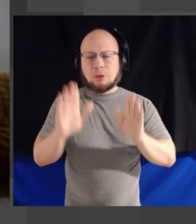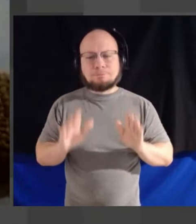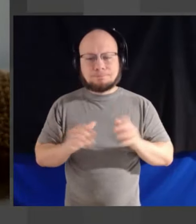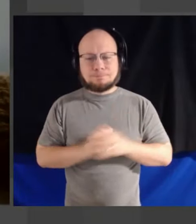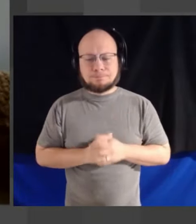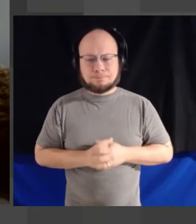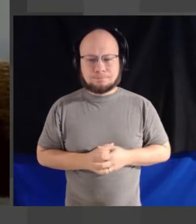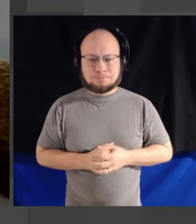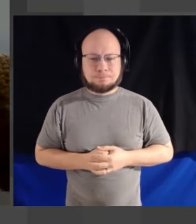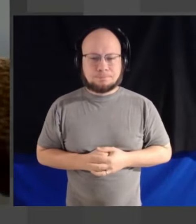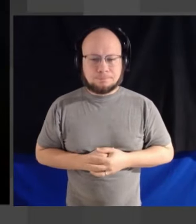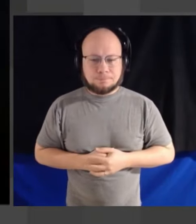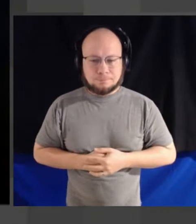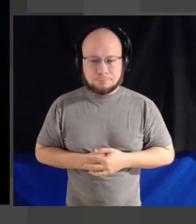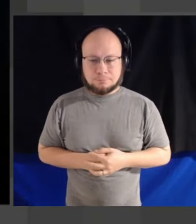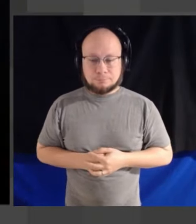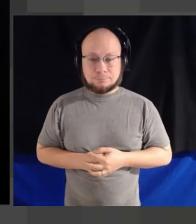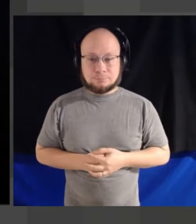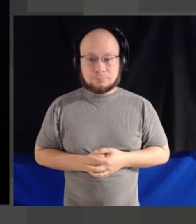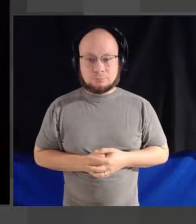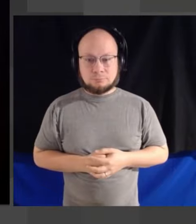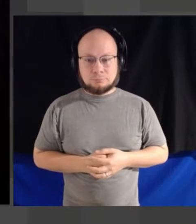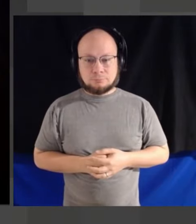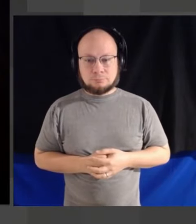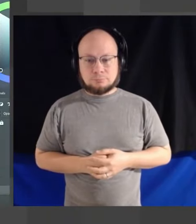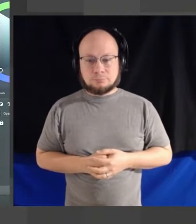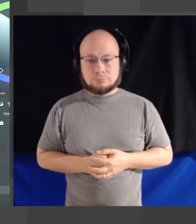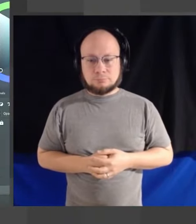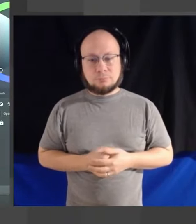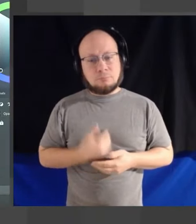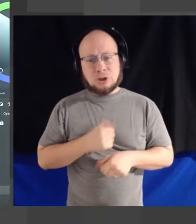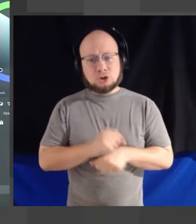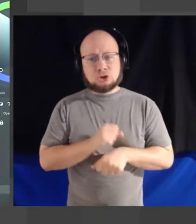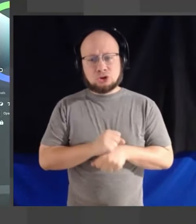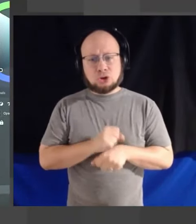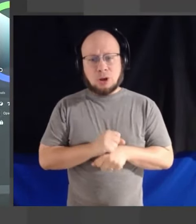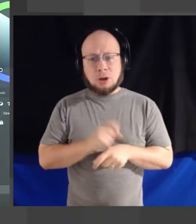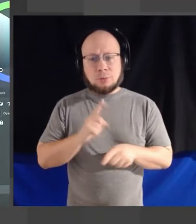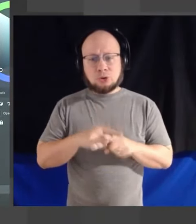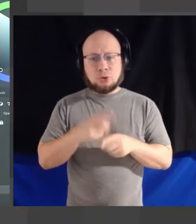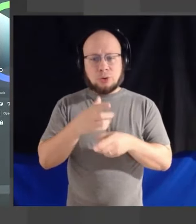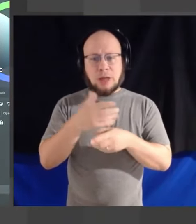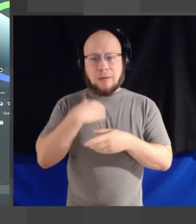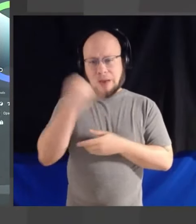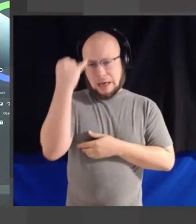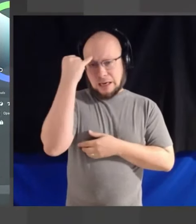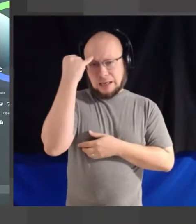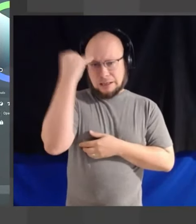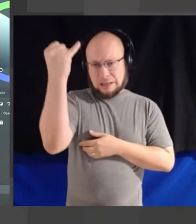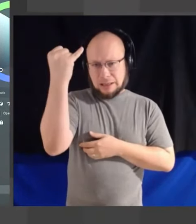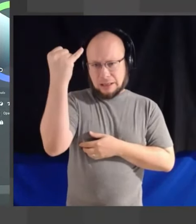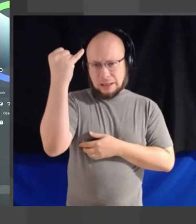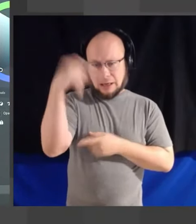COLLABORATION WITH THE ART TEAM AND IT'S GREAT.